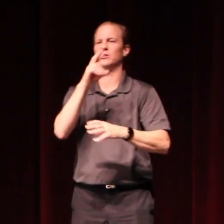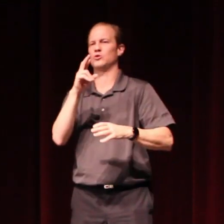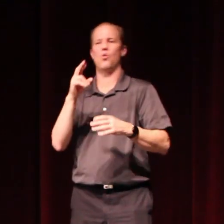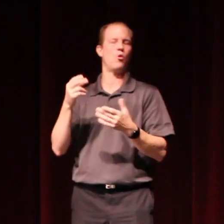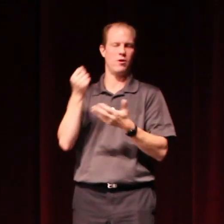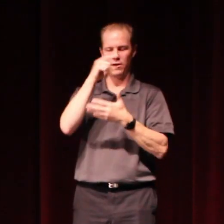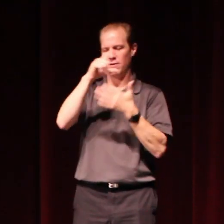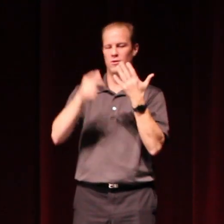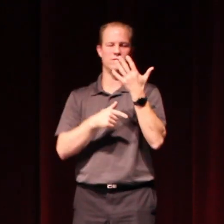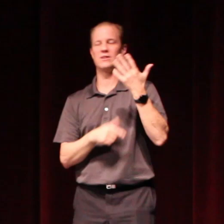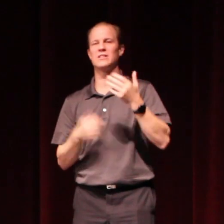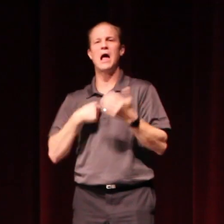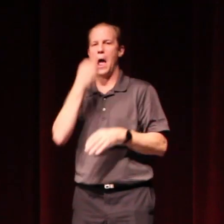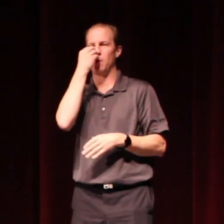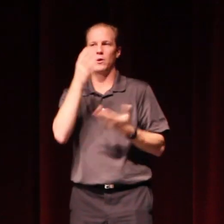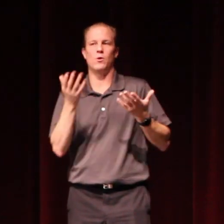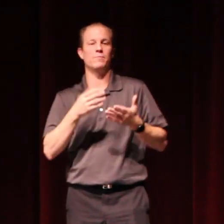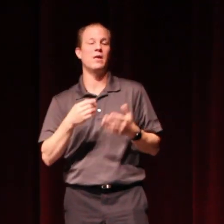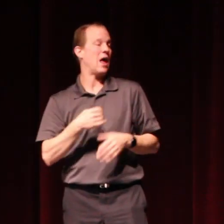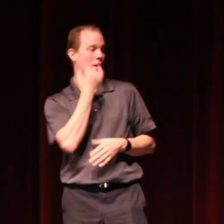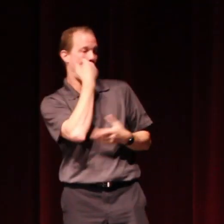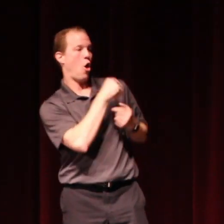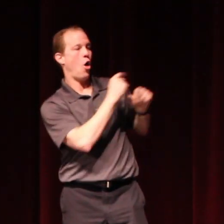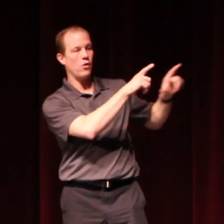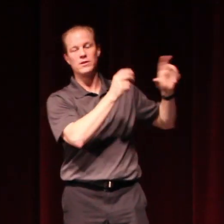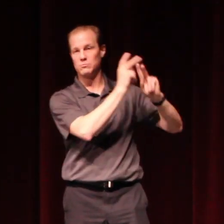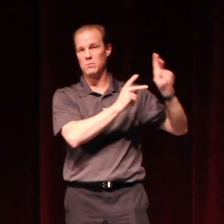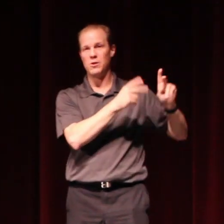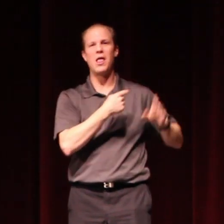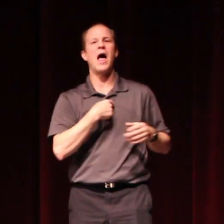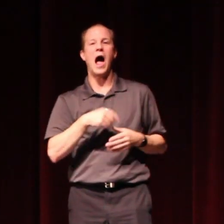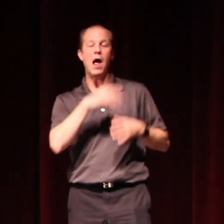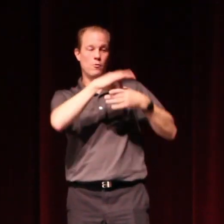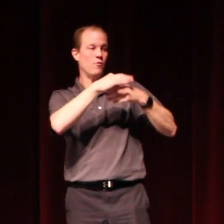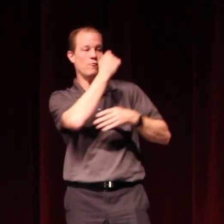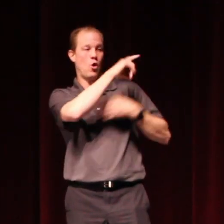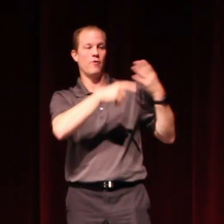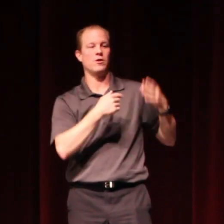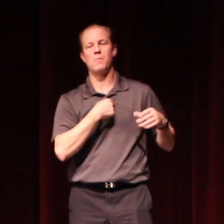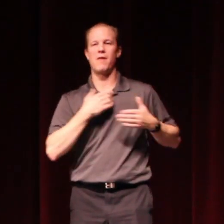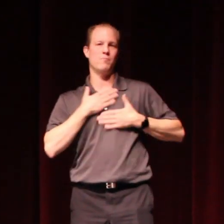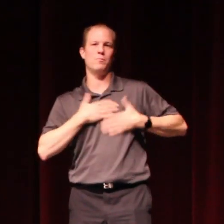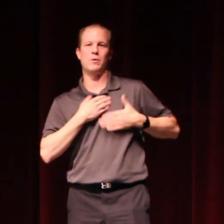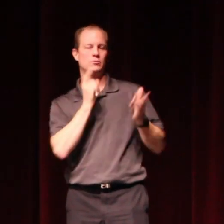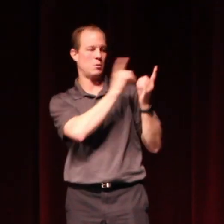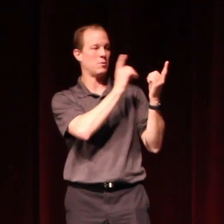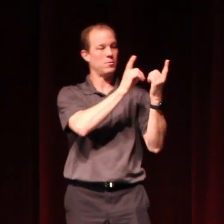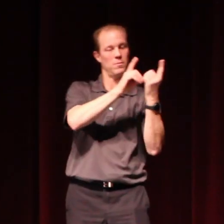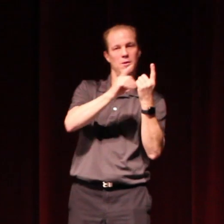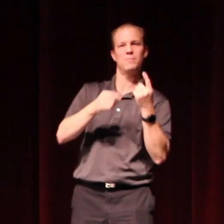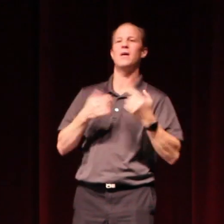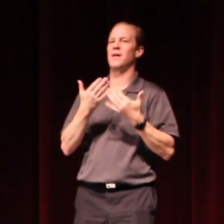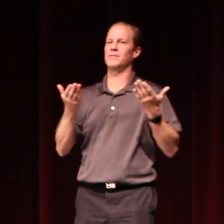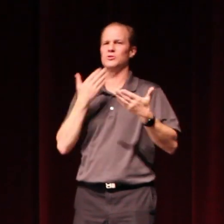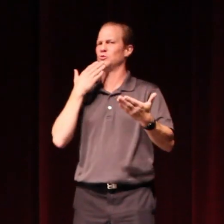all of them if I could, I think they're great, I've had the pleasure of meeting them all and I think they're wonderful. This is a great process. Thank you.